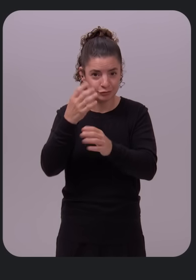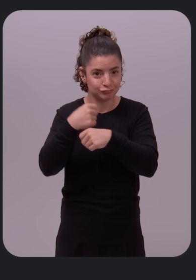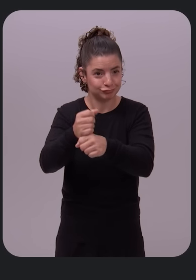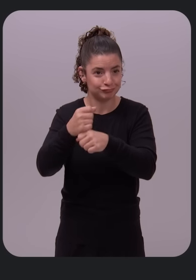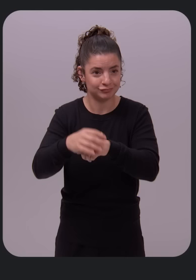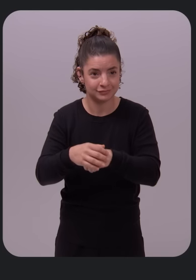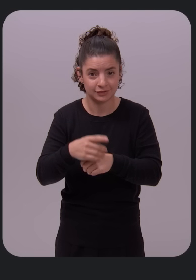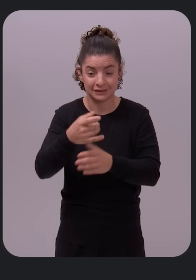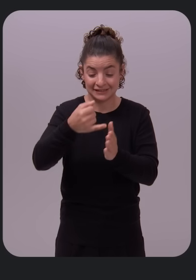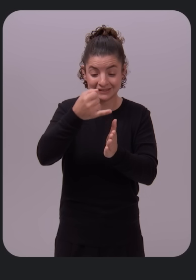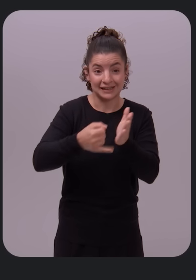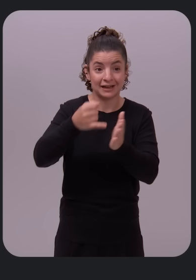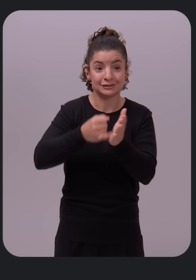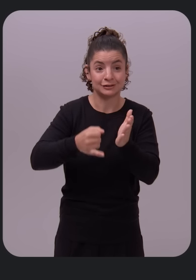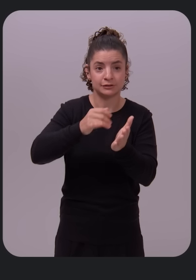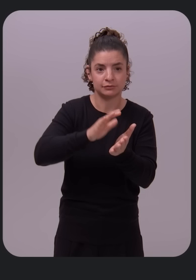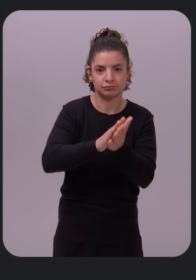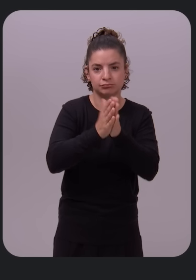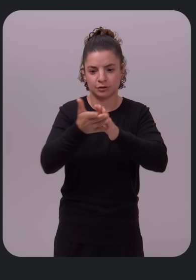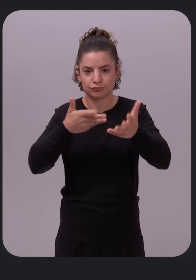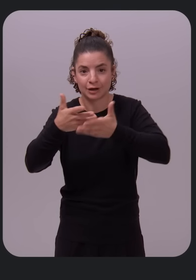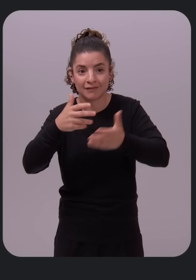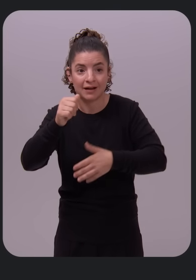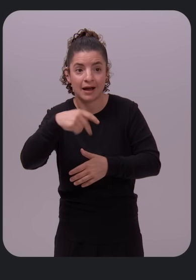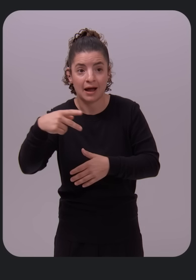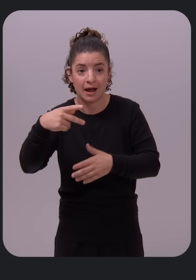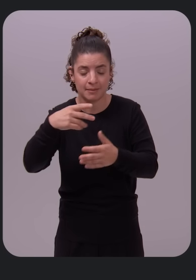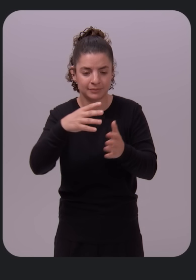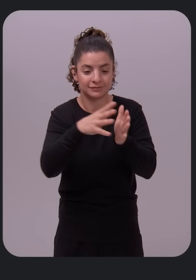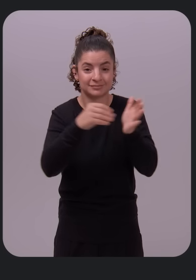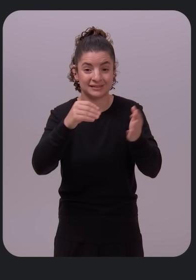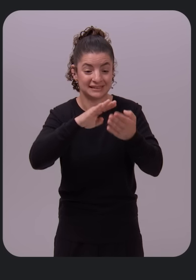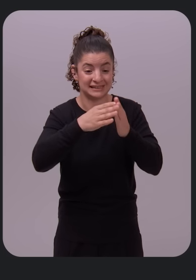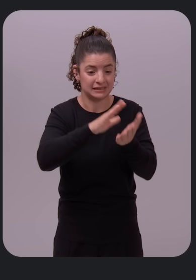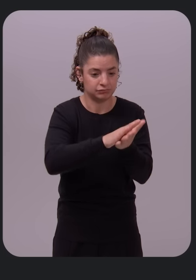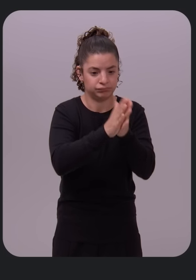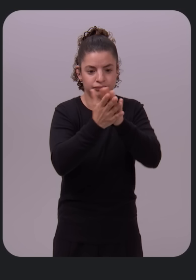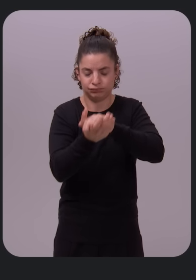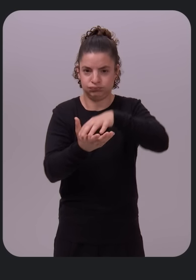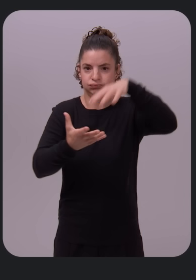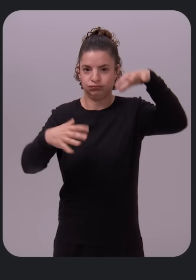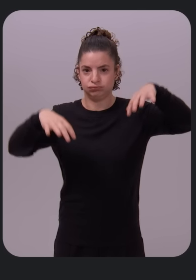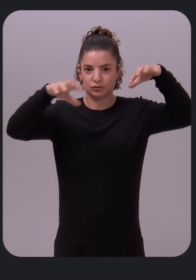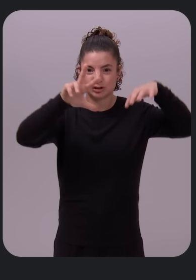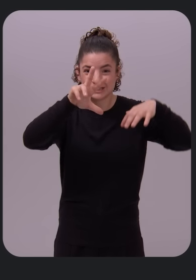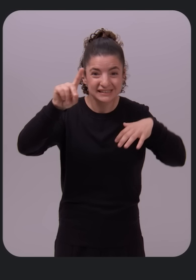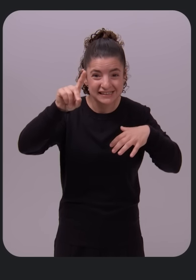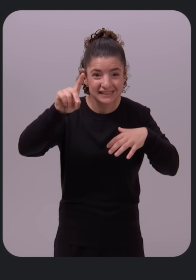from turning sketches into interactive apps to simulating entire 3D cities.